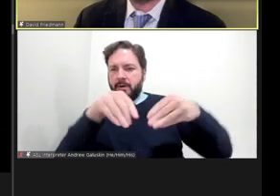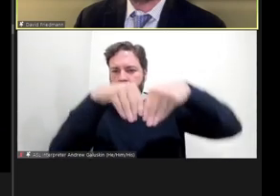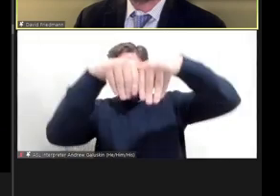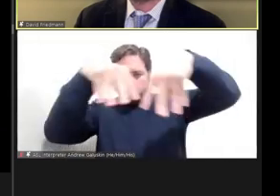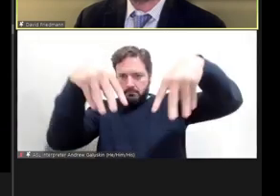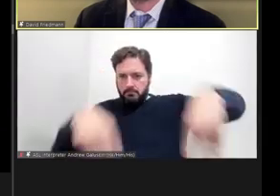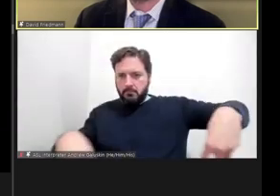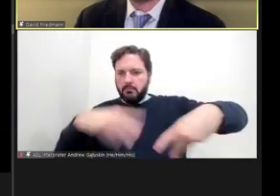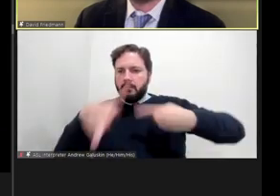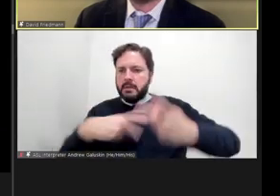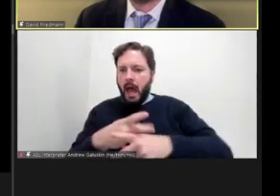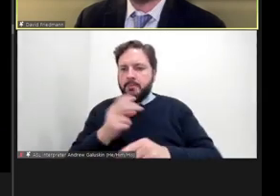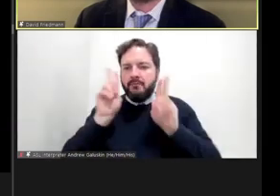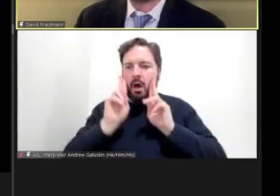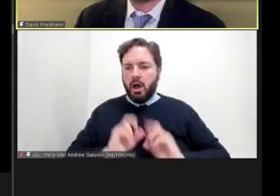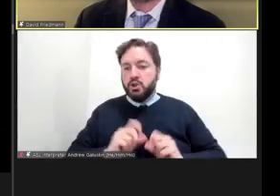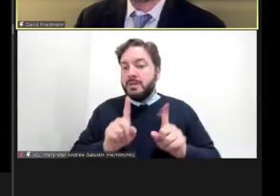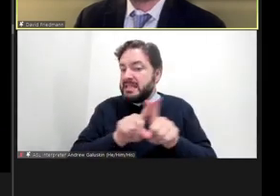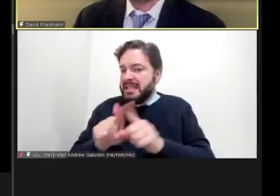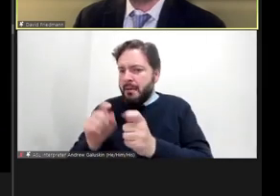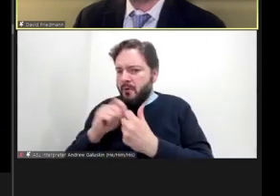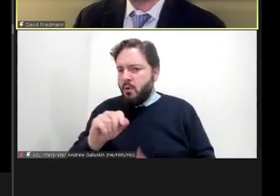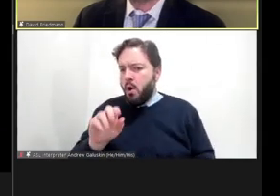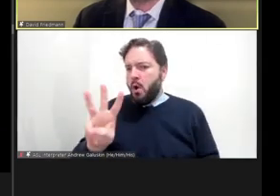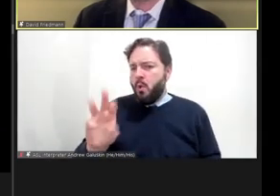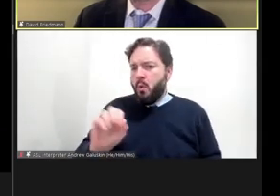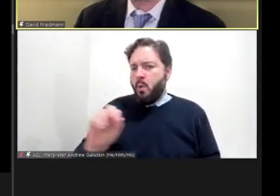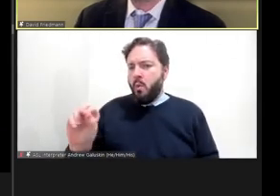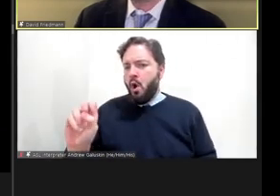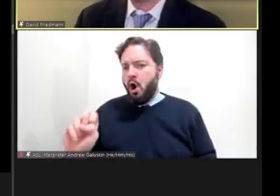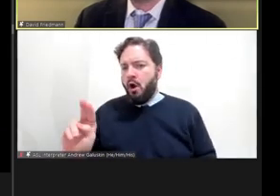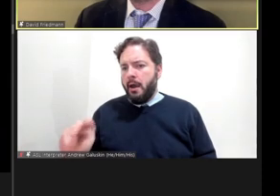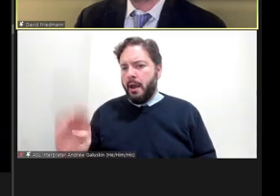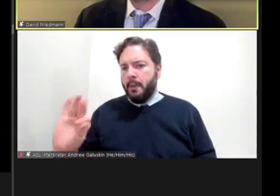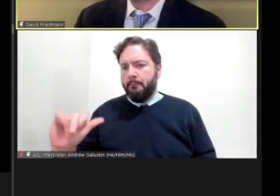And this is true also for Waardenburg syndrome. And we know something about the